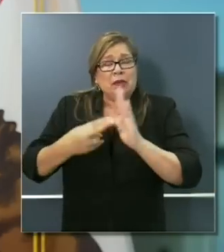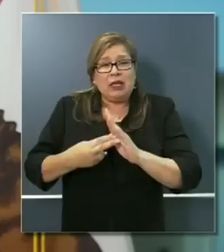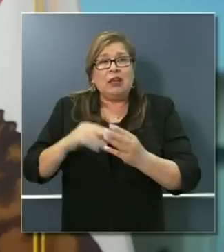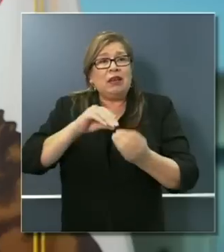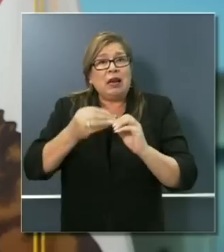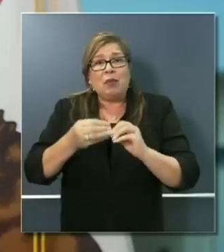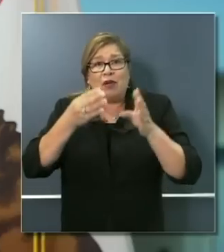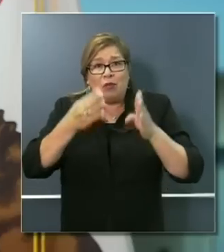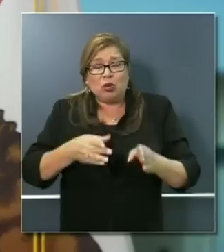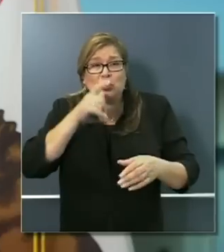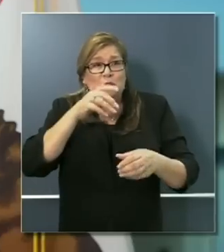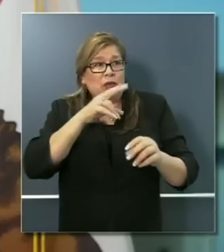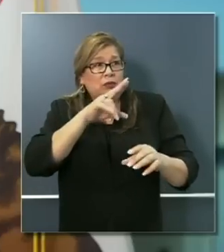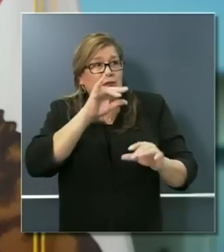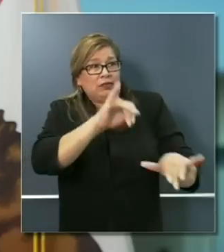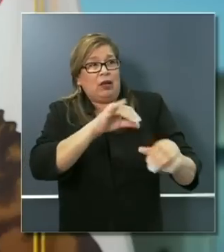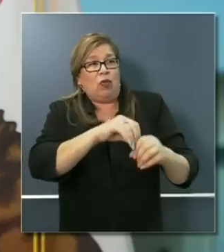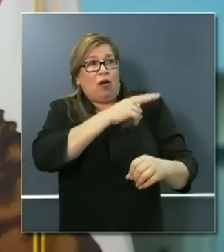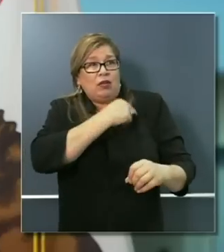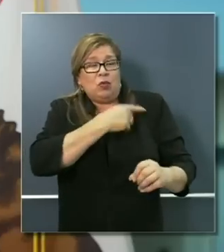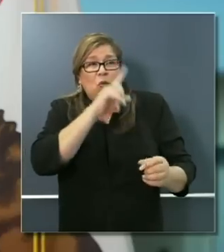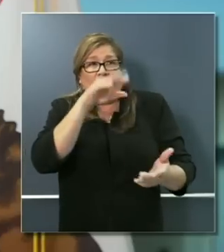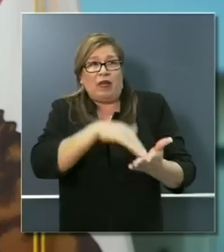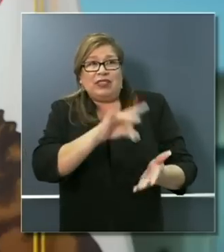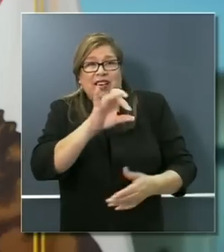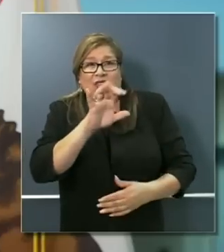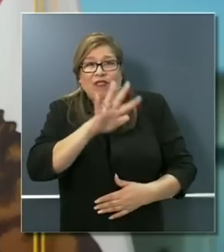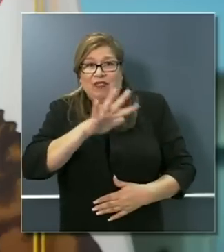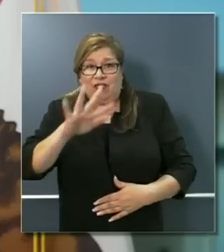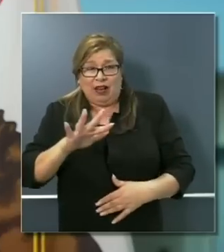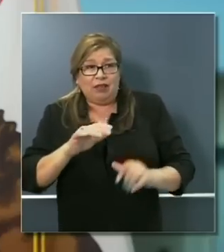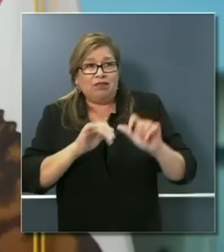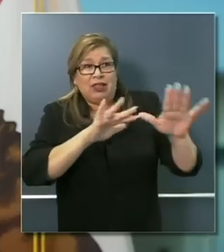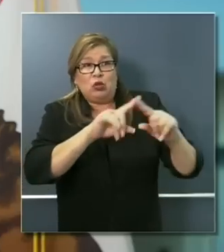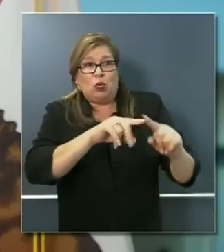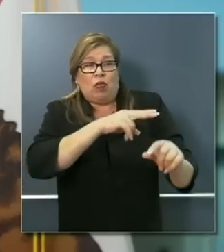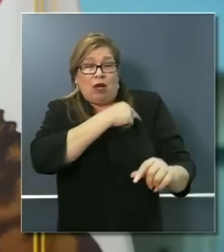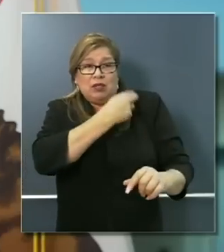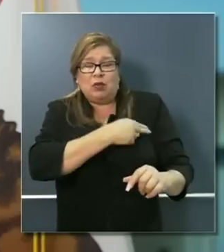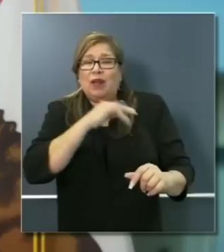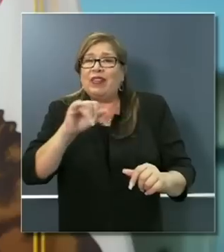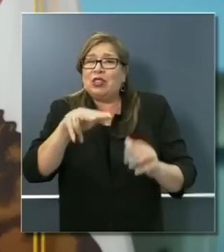ROUGHLY A QUADRUPLING COMPARED TO WHERE WE WERE JUST SIX DAYS AGO. THE NUMBER OF PEOPLE